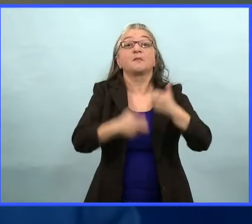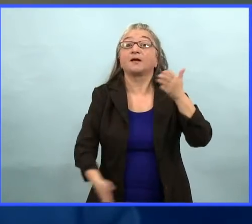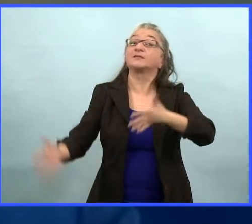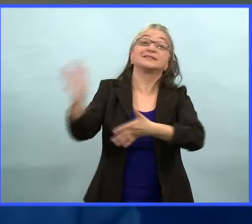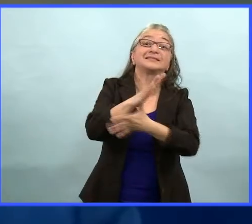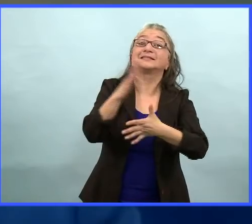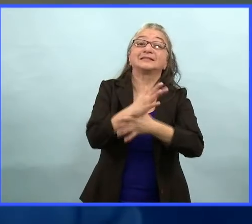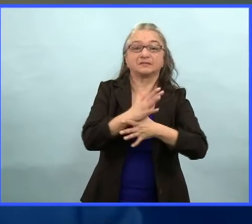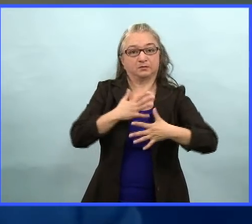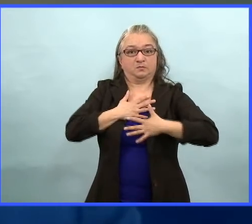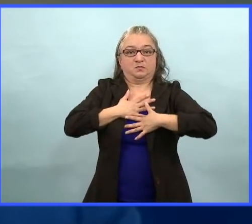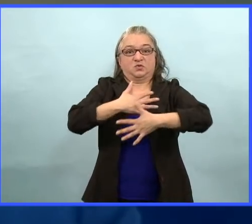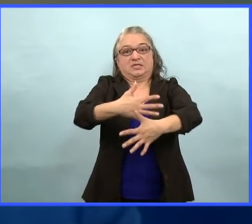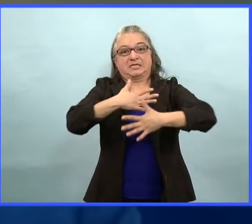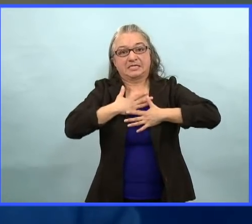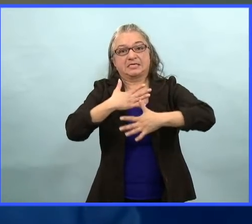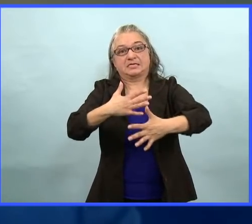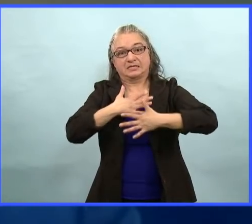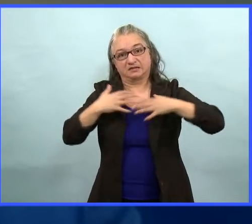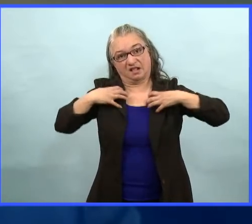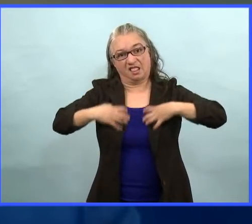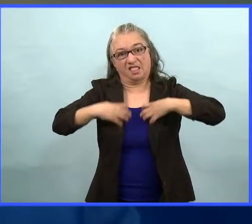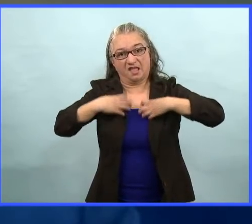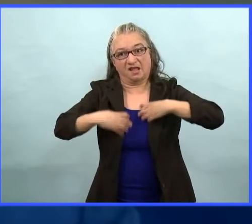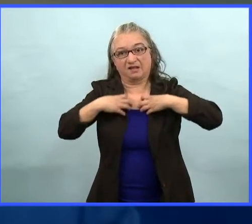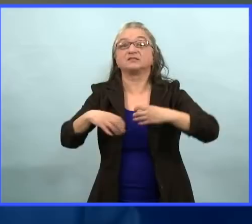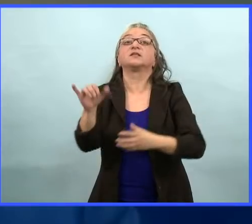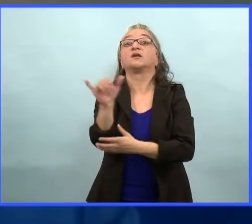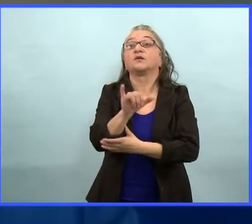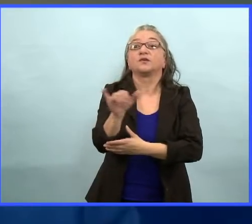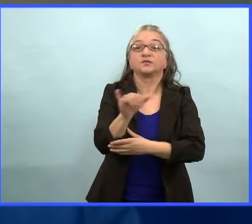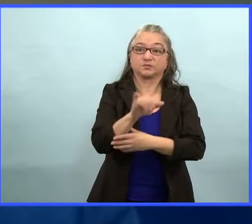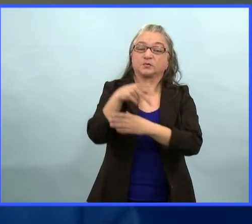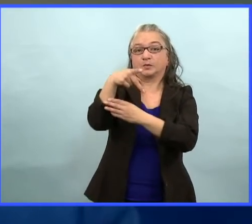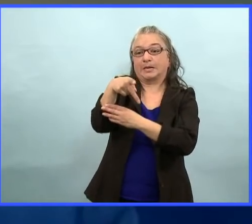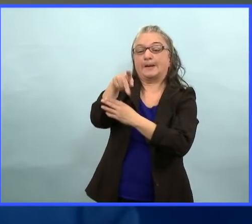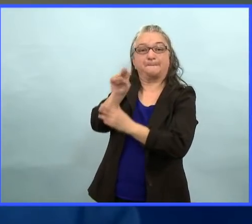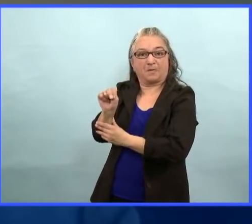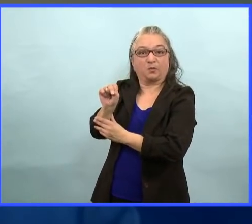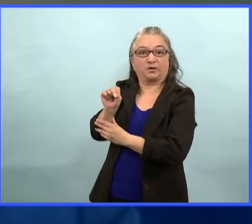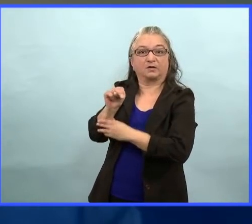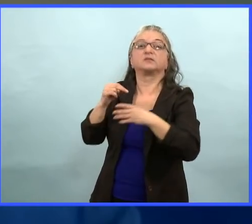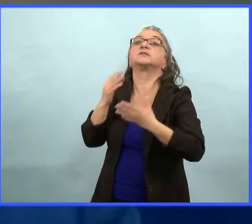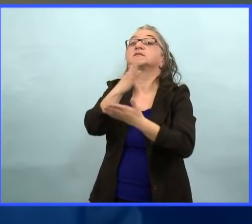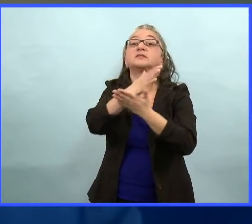but also include long-term covert recovered patients who remain very sick the remaining